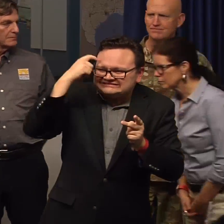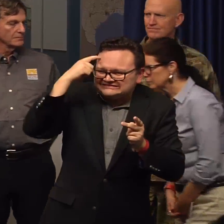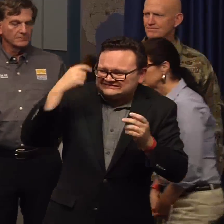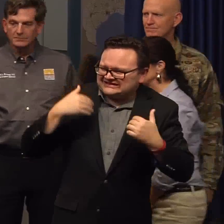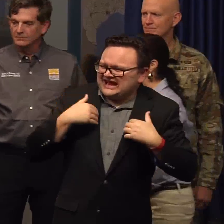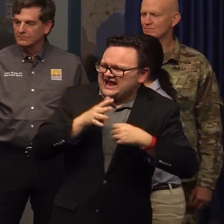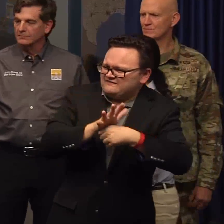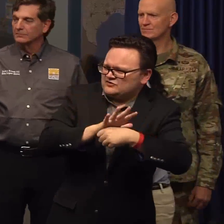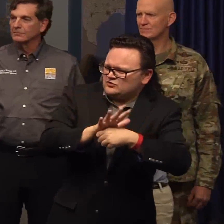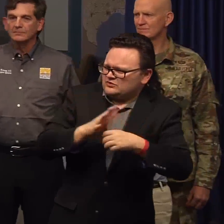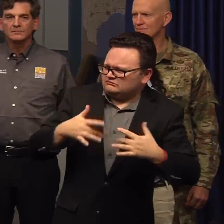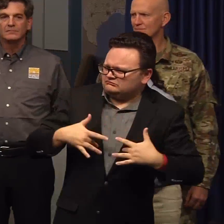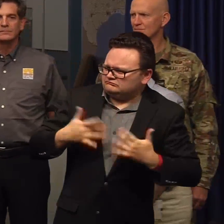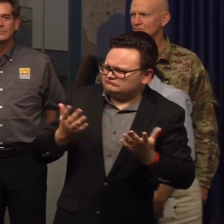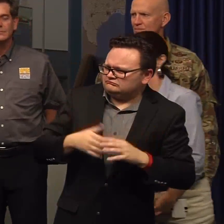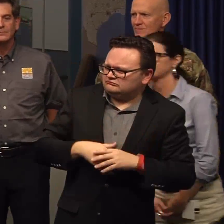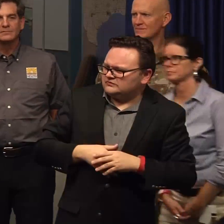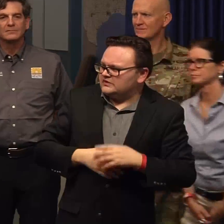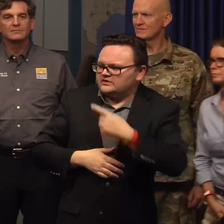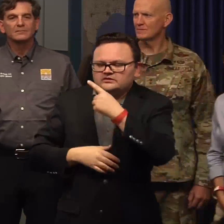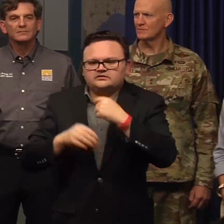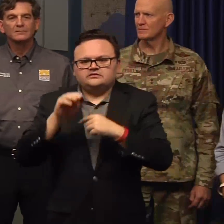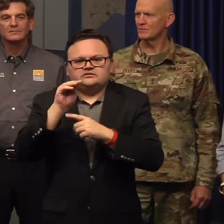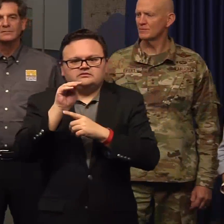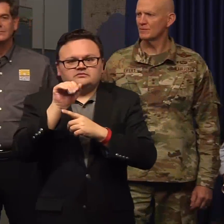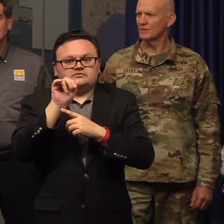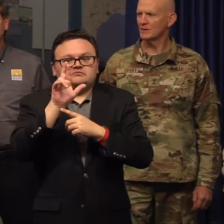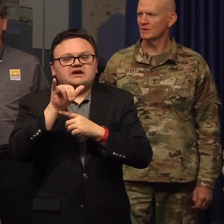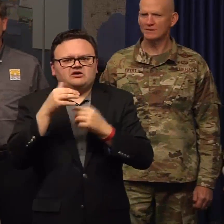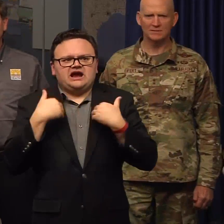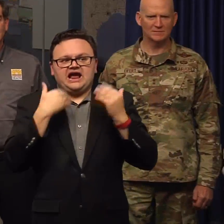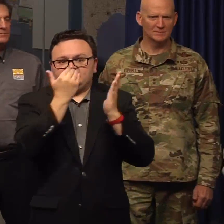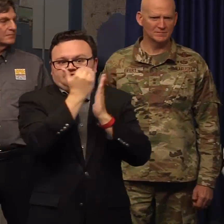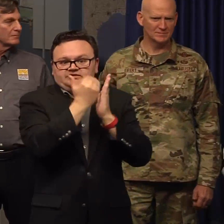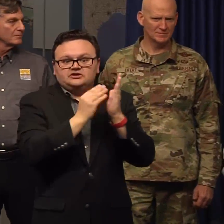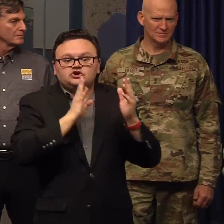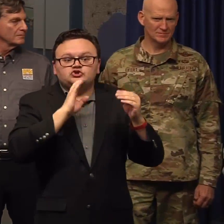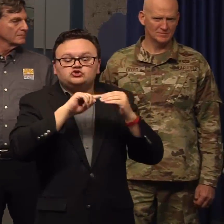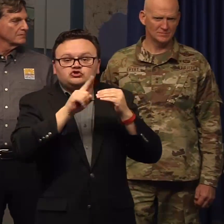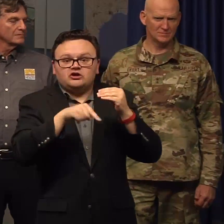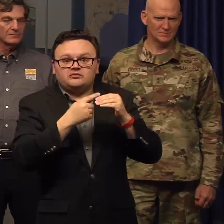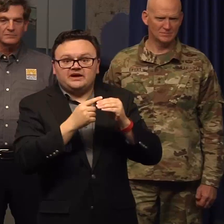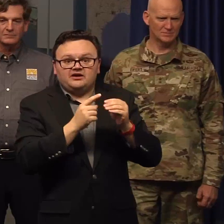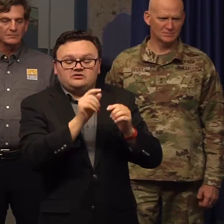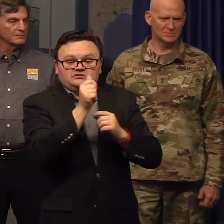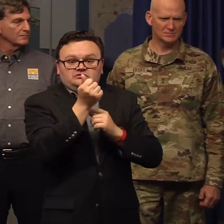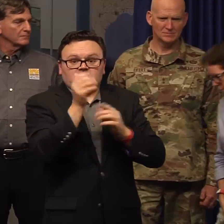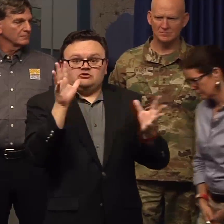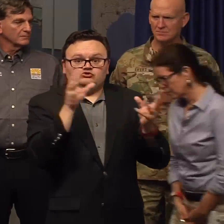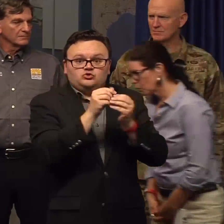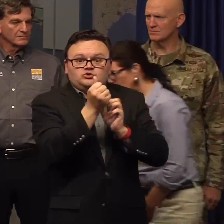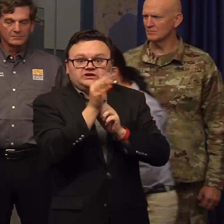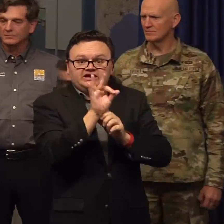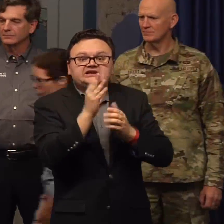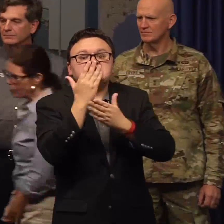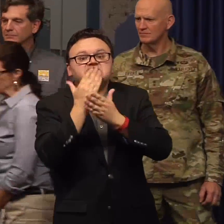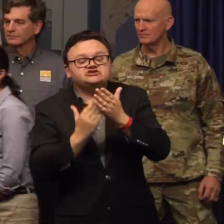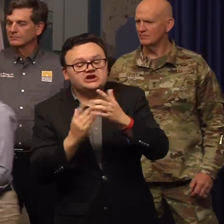PUTTING OUT A LIST OF PEOPLE